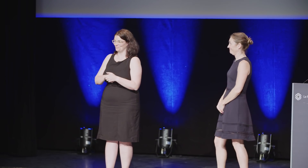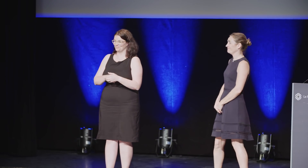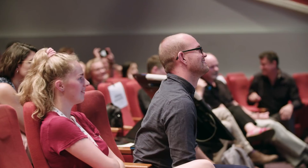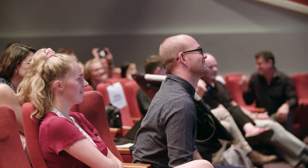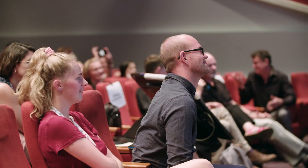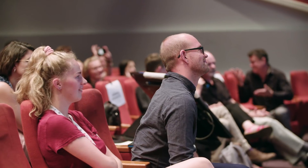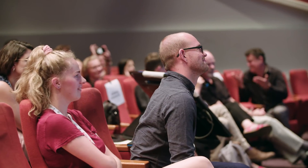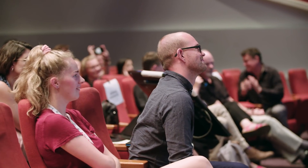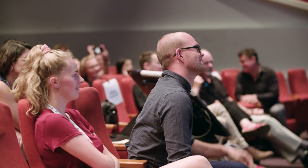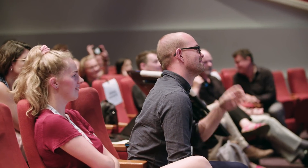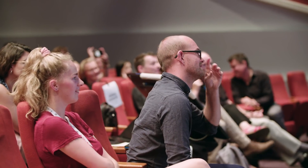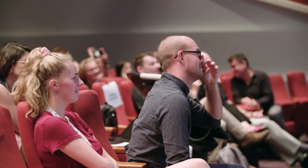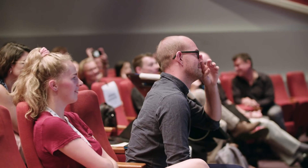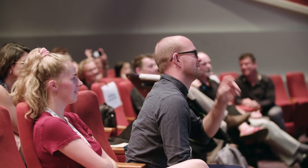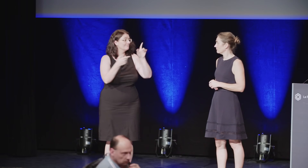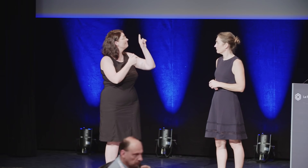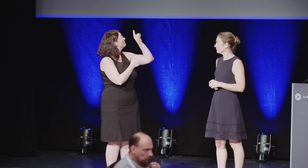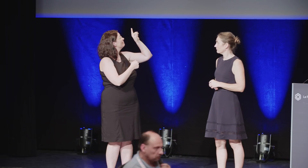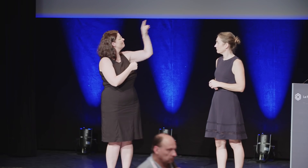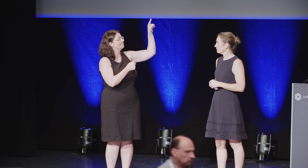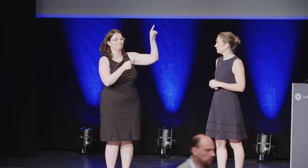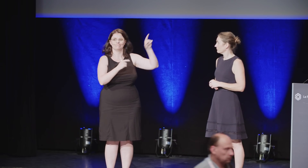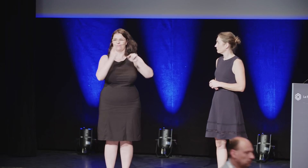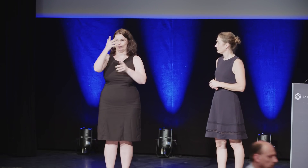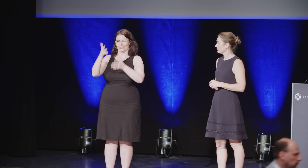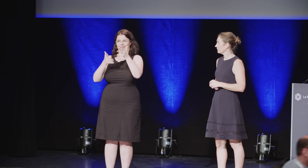My name's Bridget, as you can see from the sign, Bridget Ferguson.